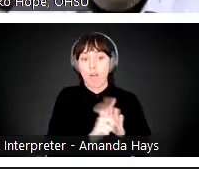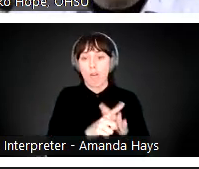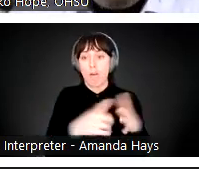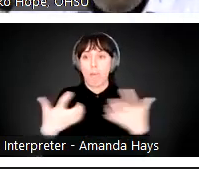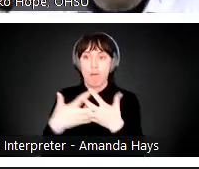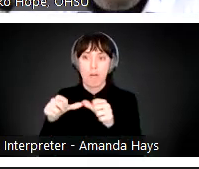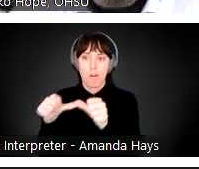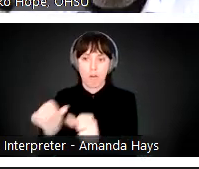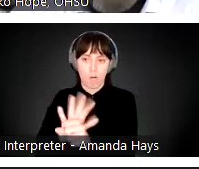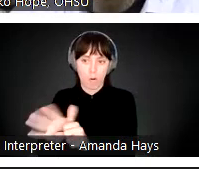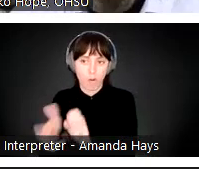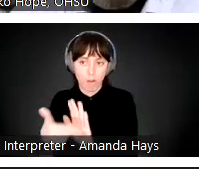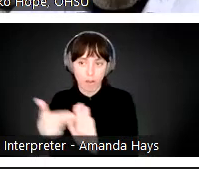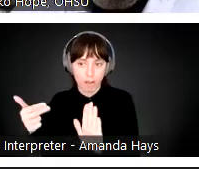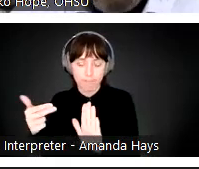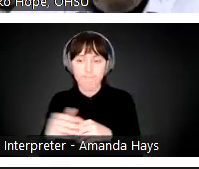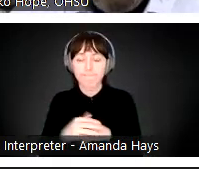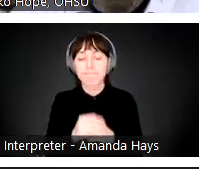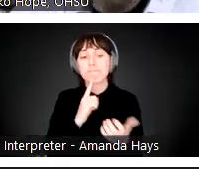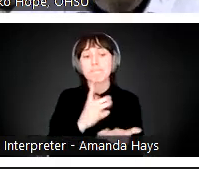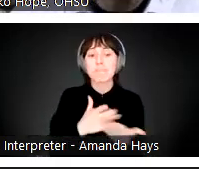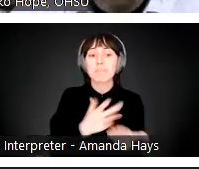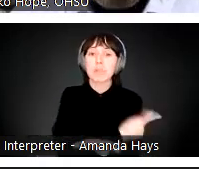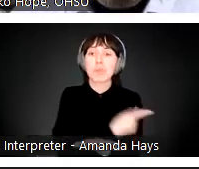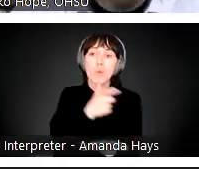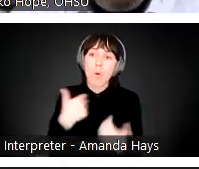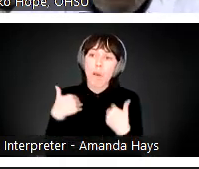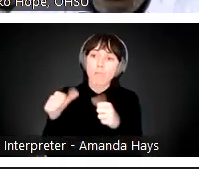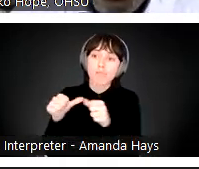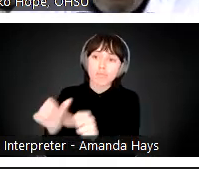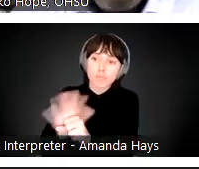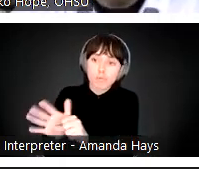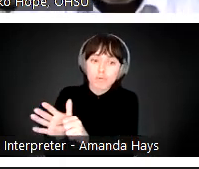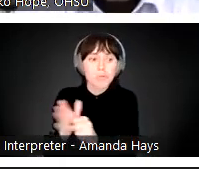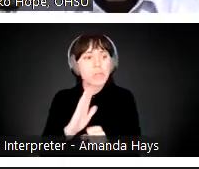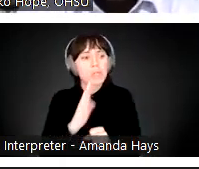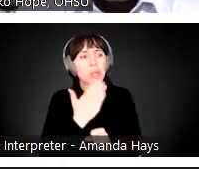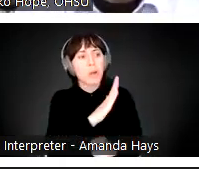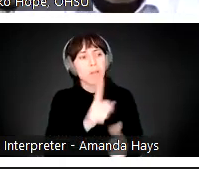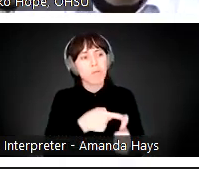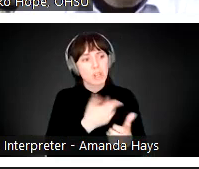many patients who get Long COVID might have had a mild enough illness that they may not have needed testing when they